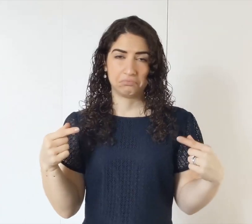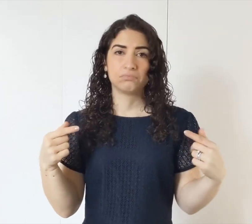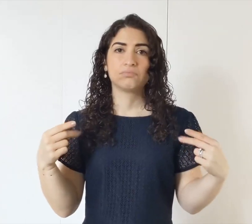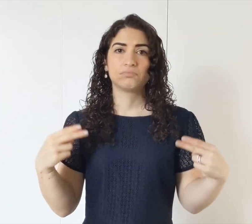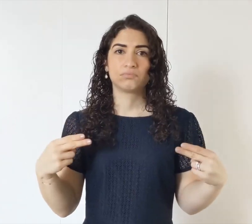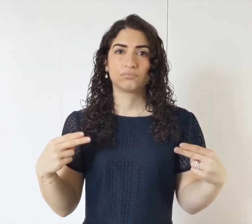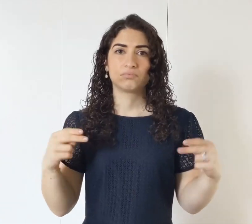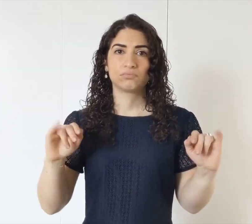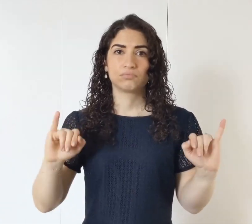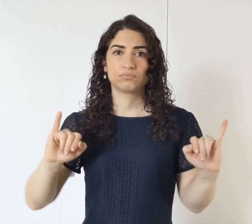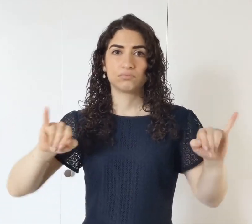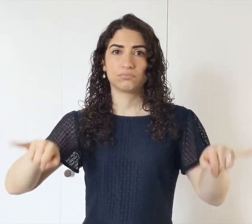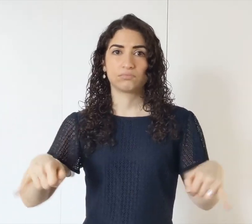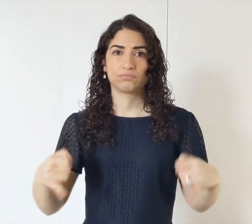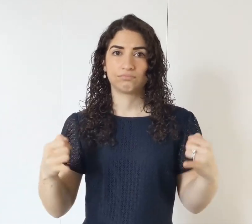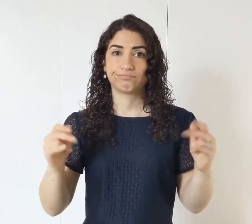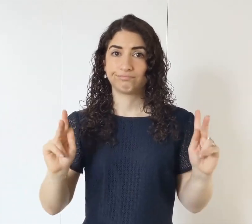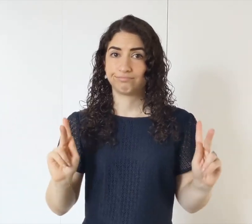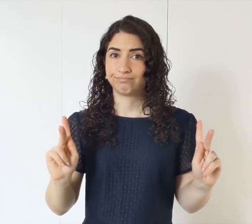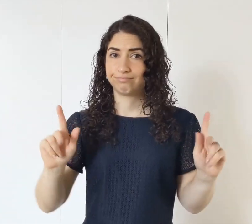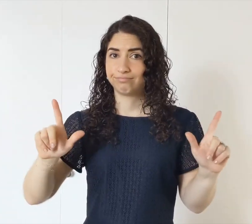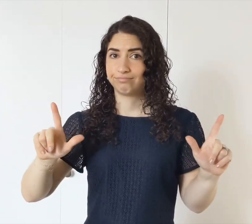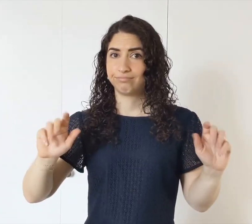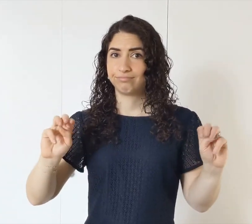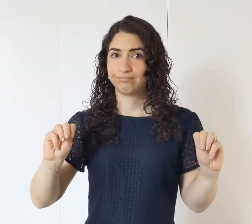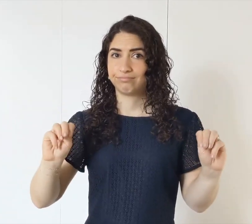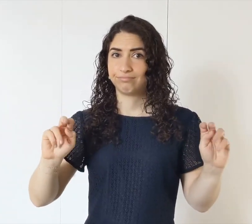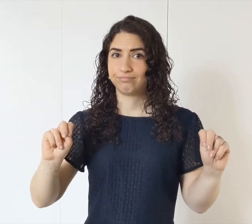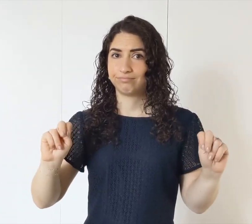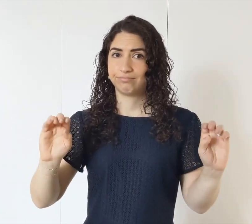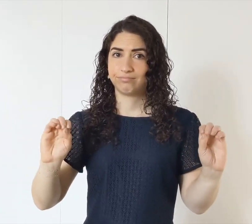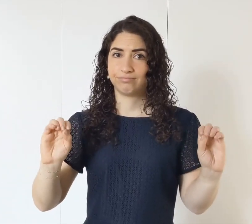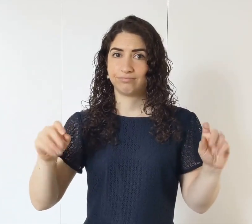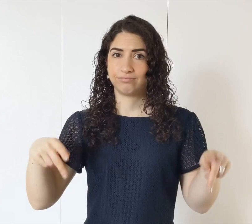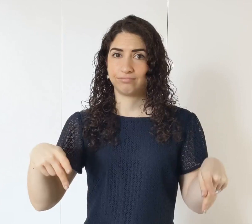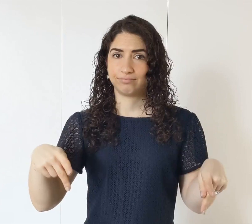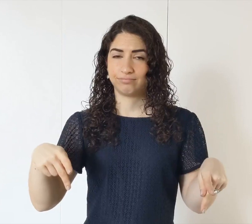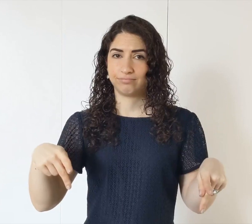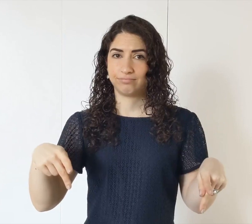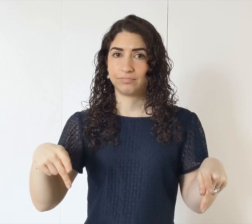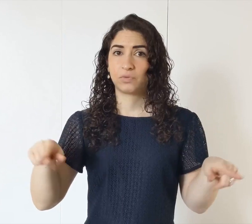h i j k l m n o p